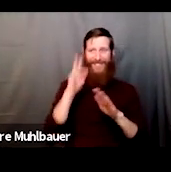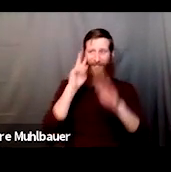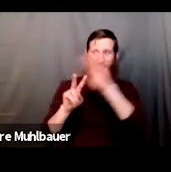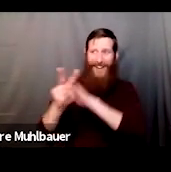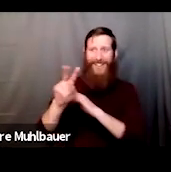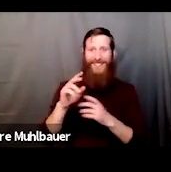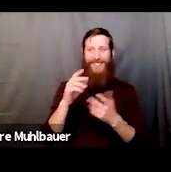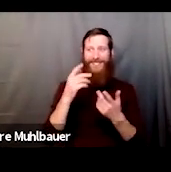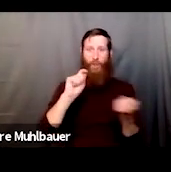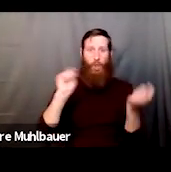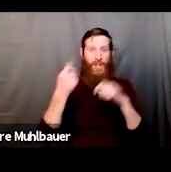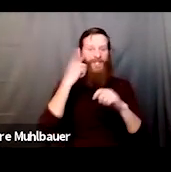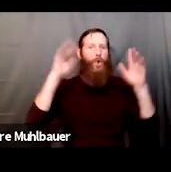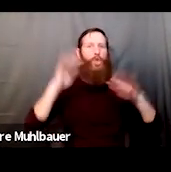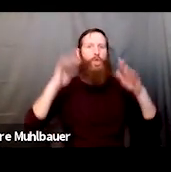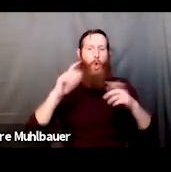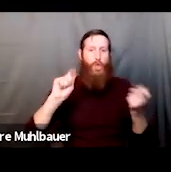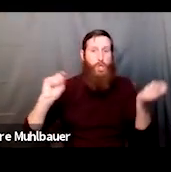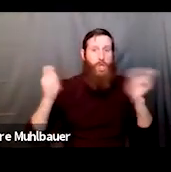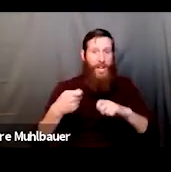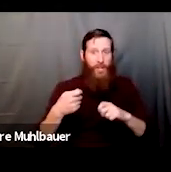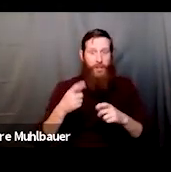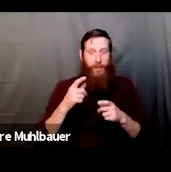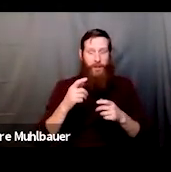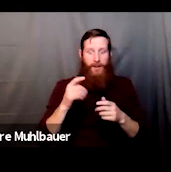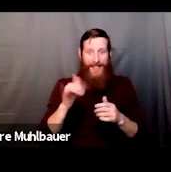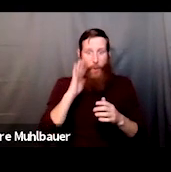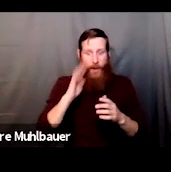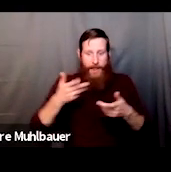waiting for the snow conditions to allow us to ski the things we wanted to ski